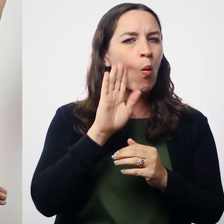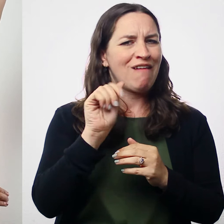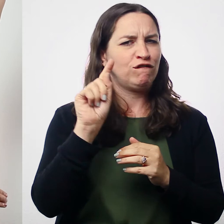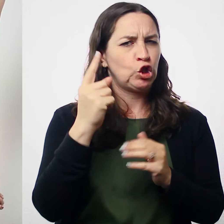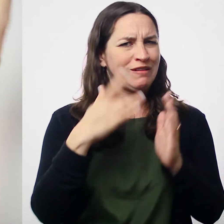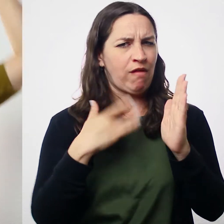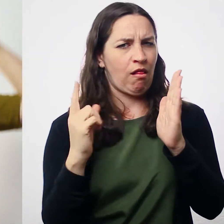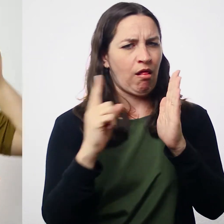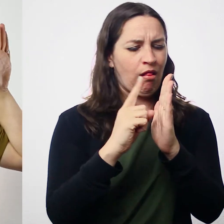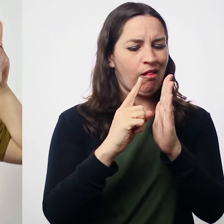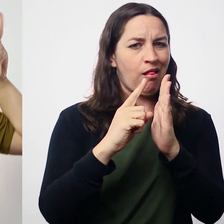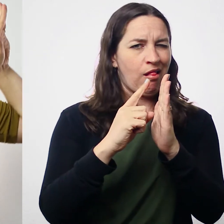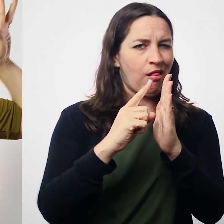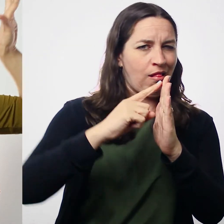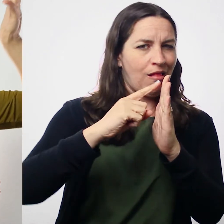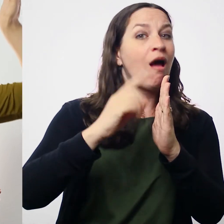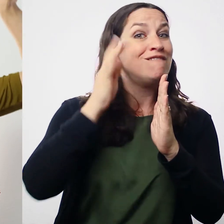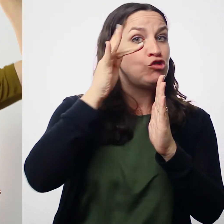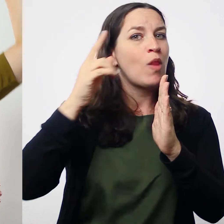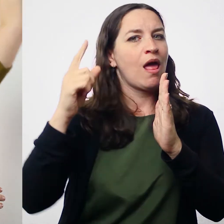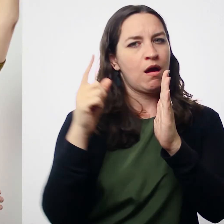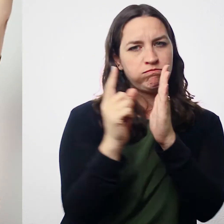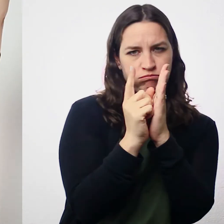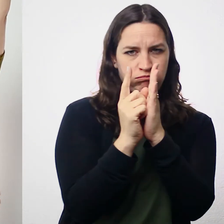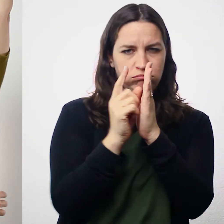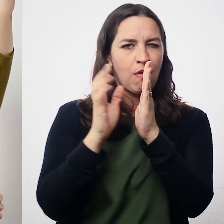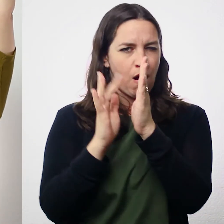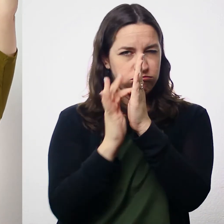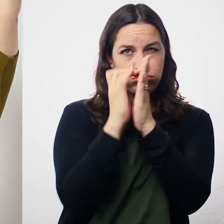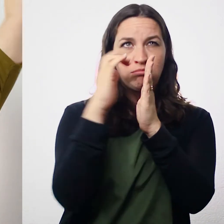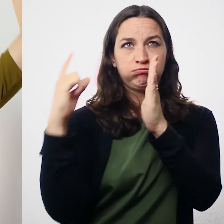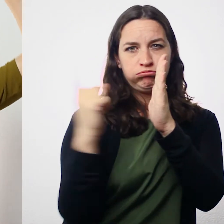you and the wall, but you want to try and crawl up that wall to get as close to it as possible